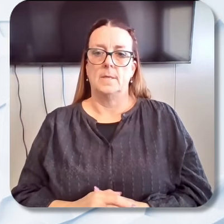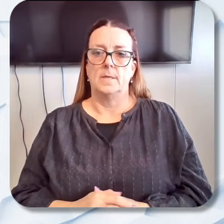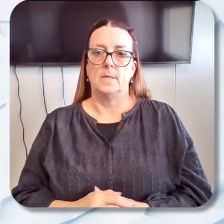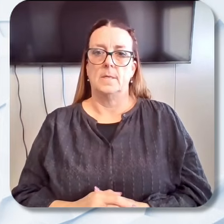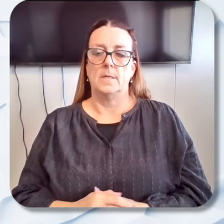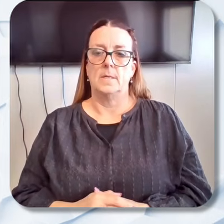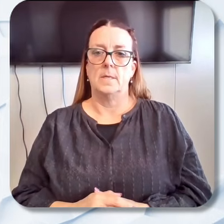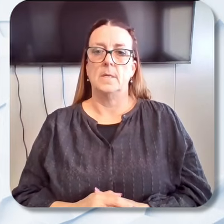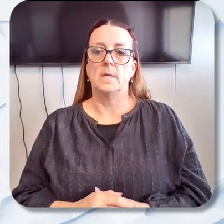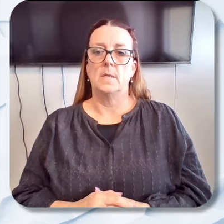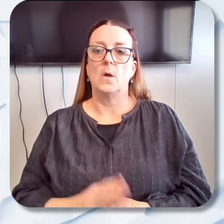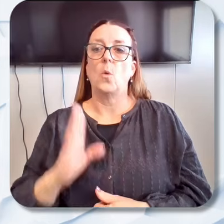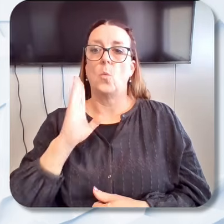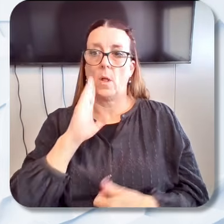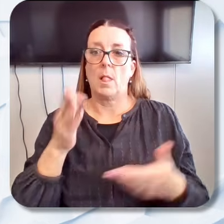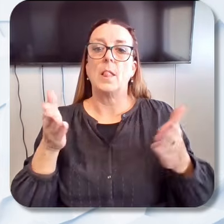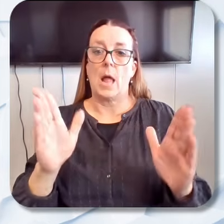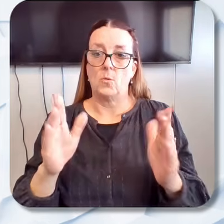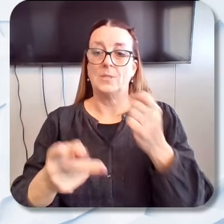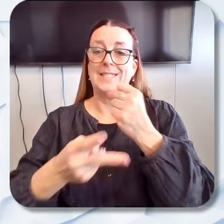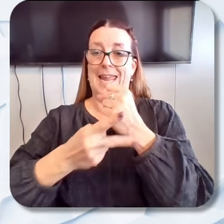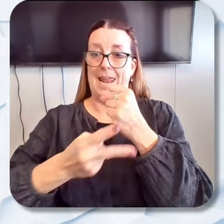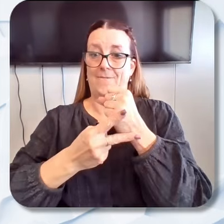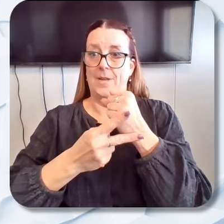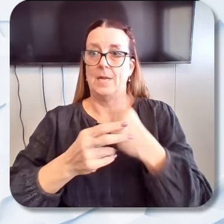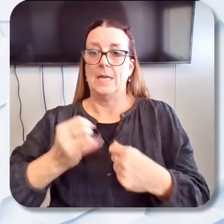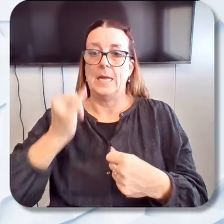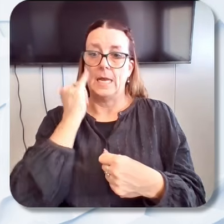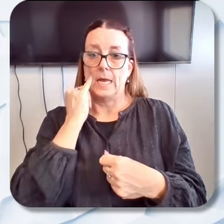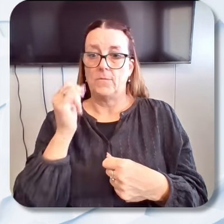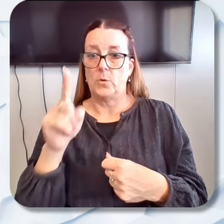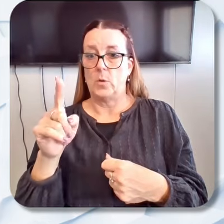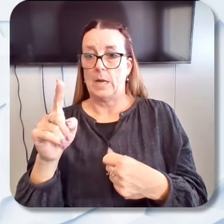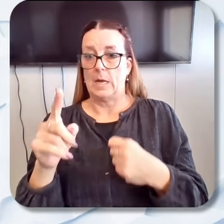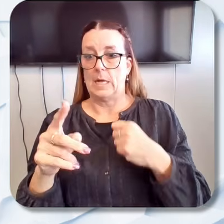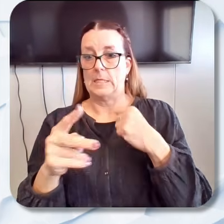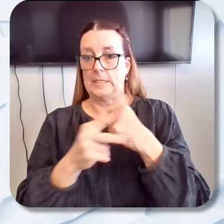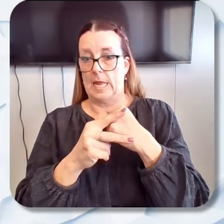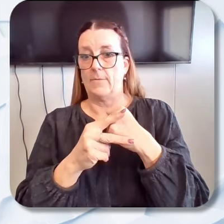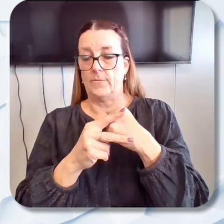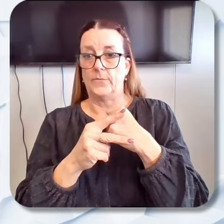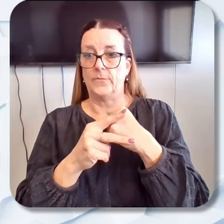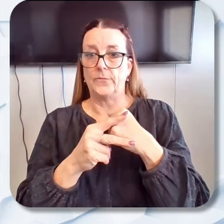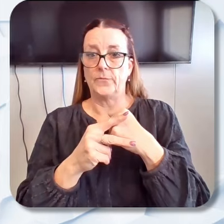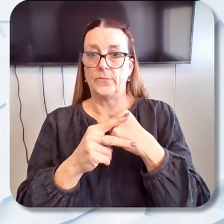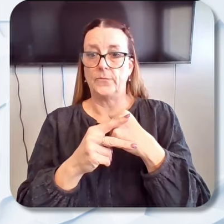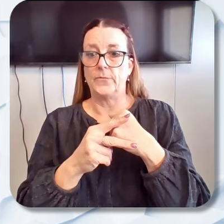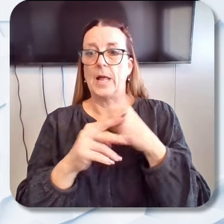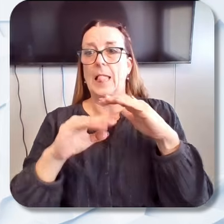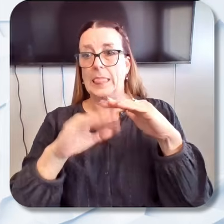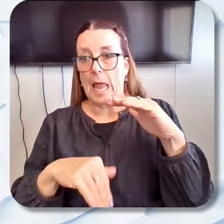It will let you save the data if you say submitted less, but we prefer, if you could, to respond